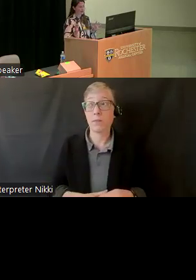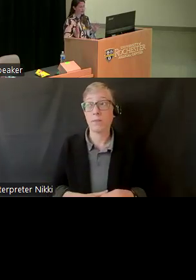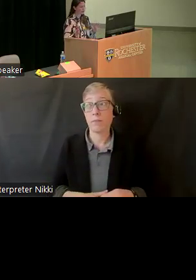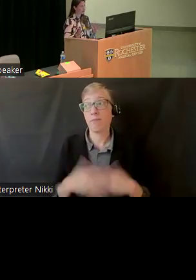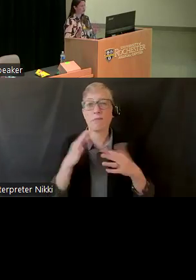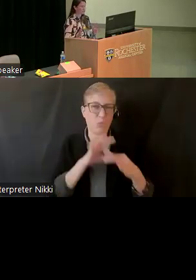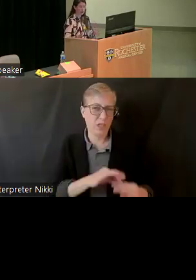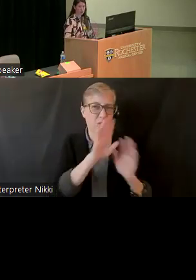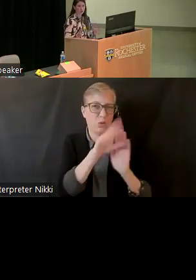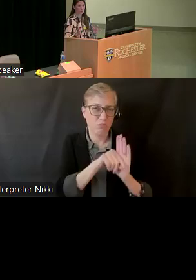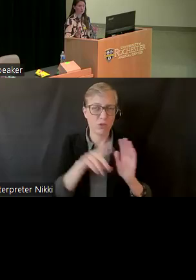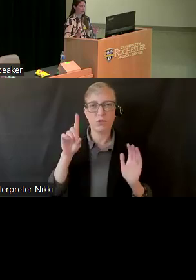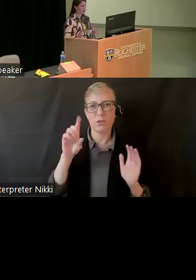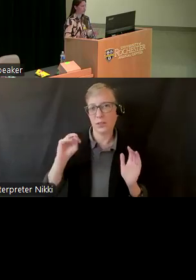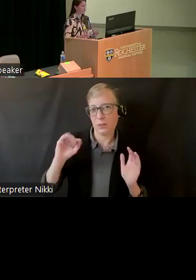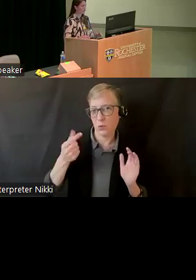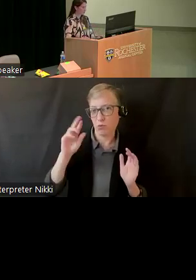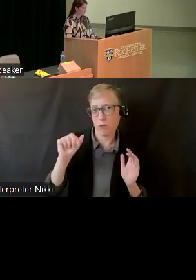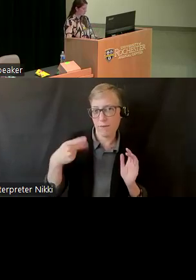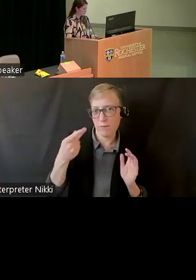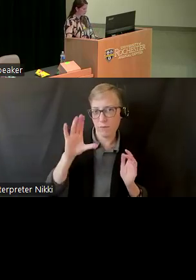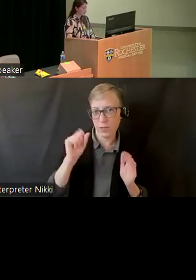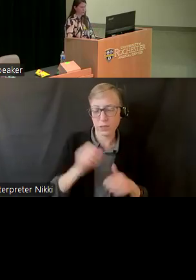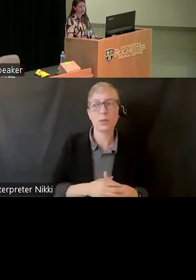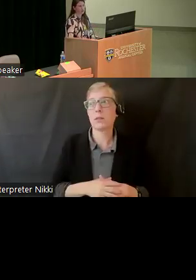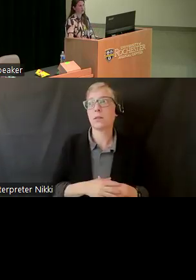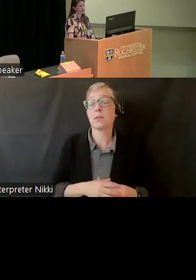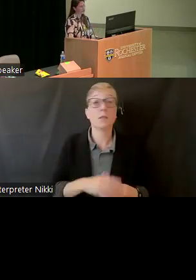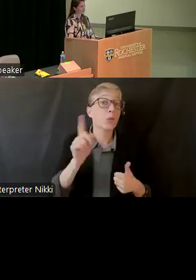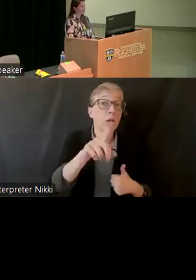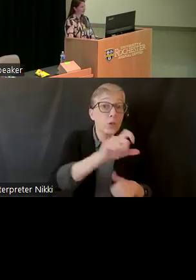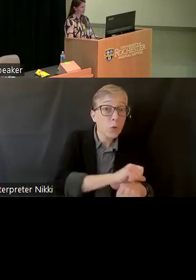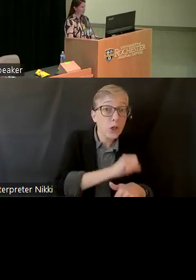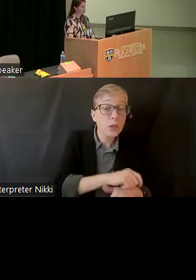that's you know where you work uh whether or not you see patients whether or not your faculty or